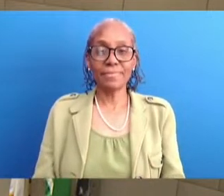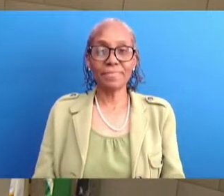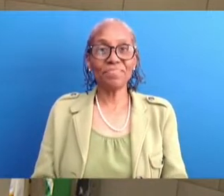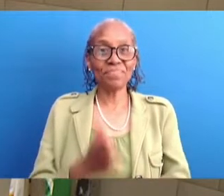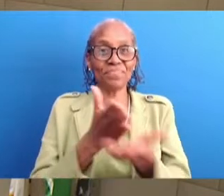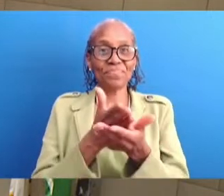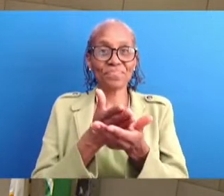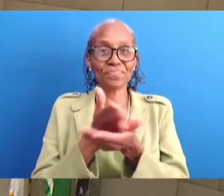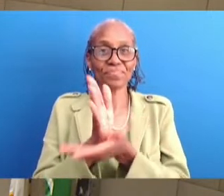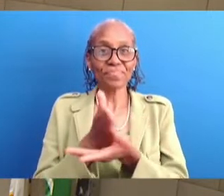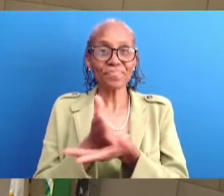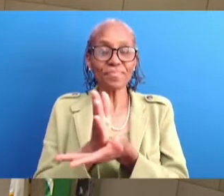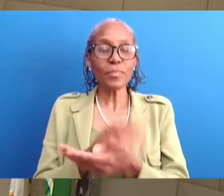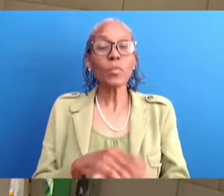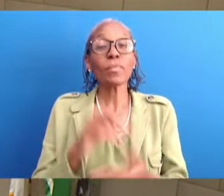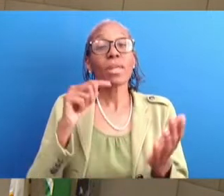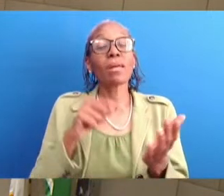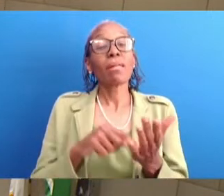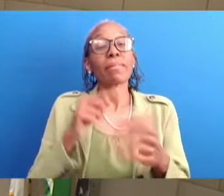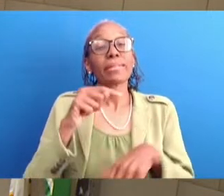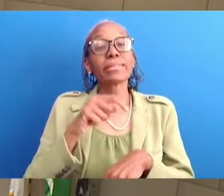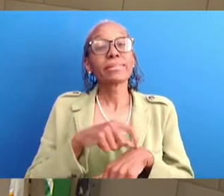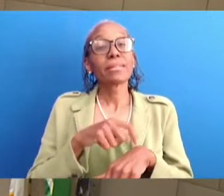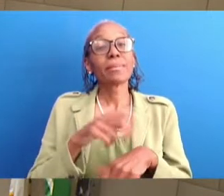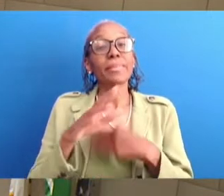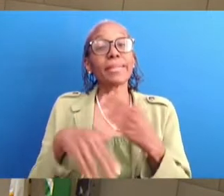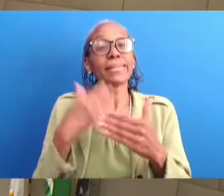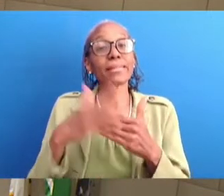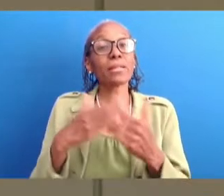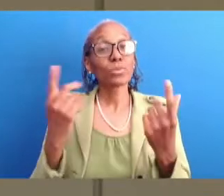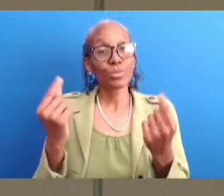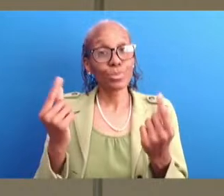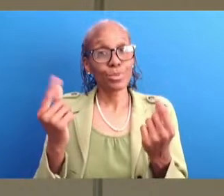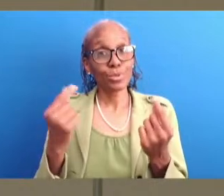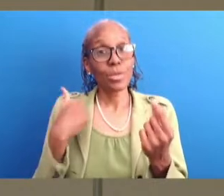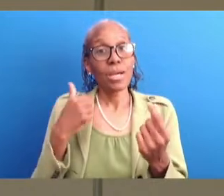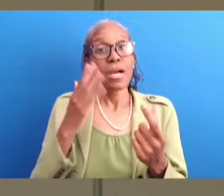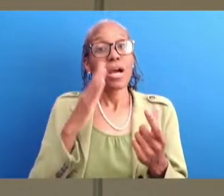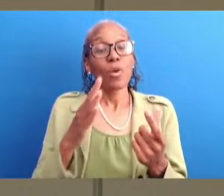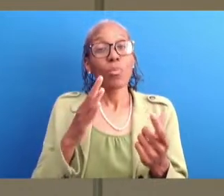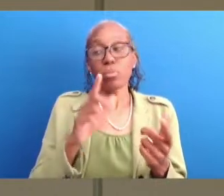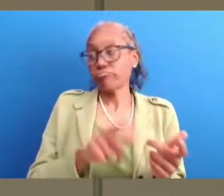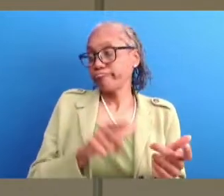IN YOUR NAME, AMEN. AMEN.